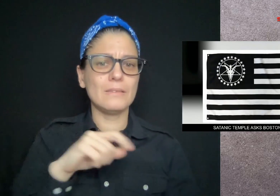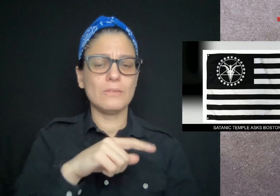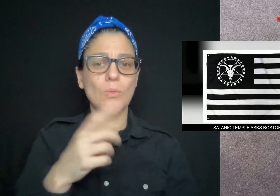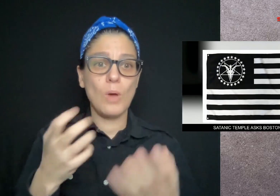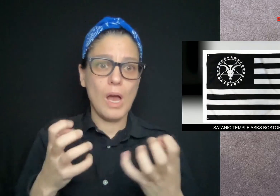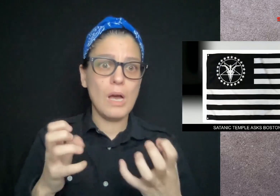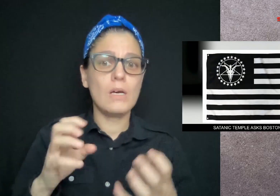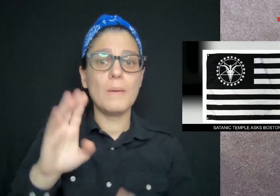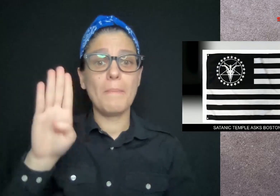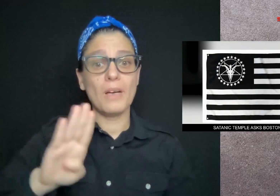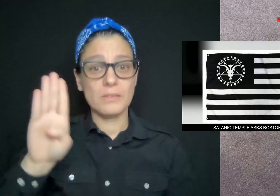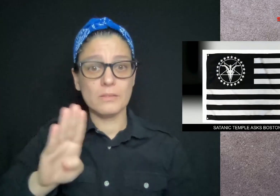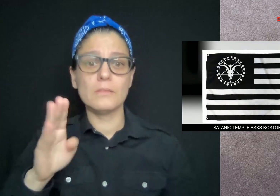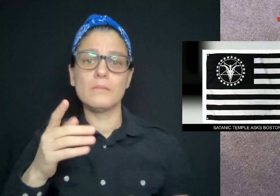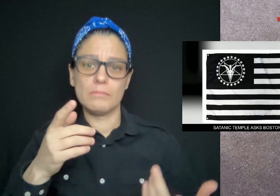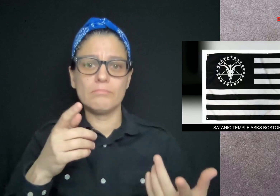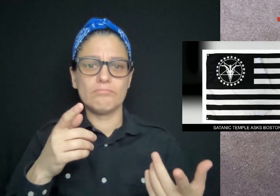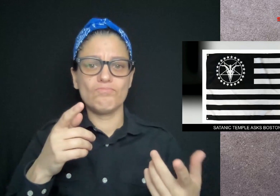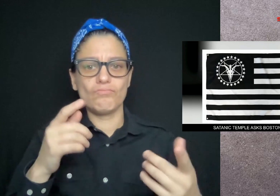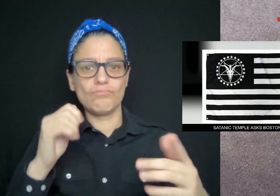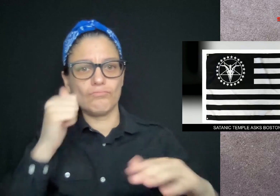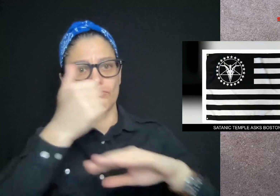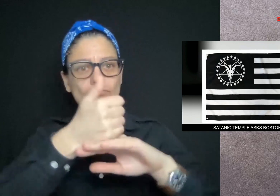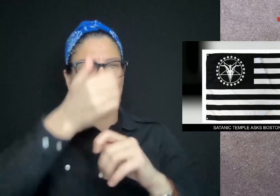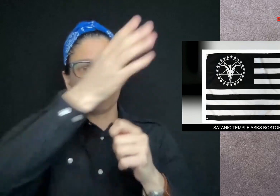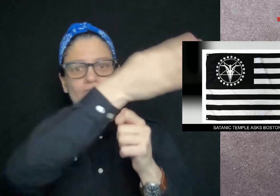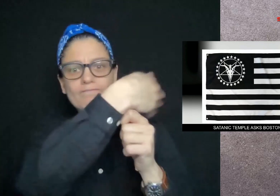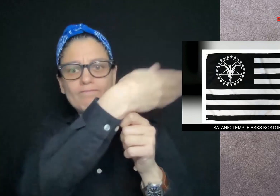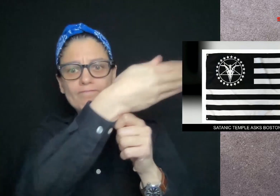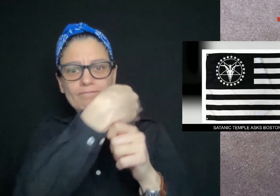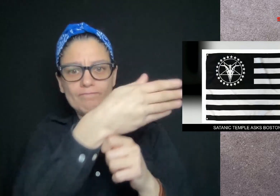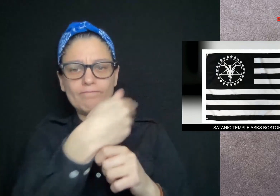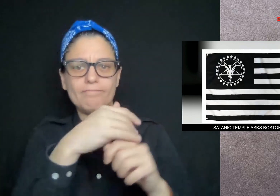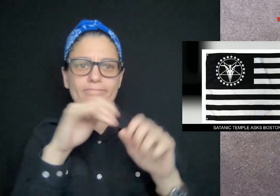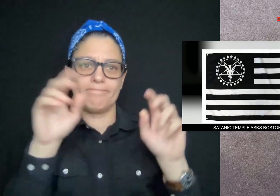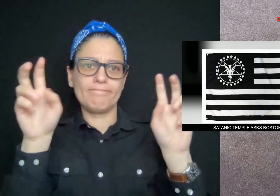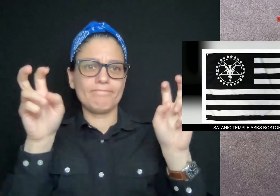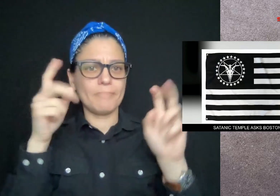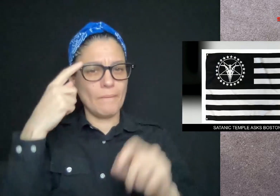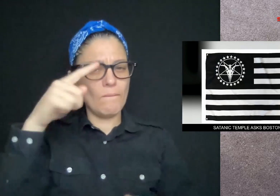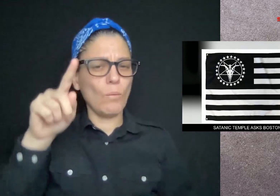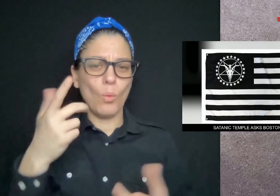now the Satanic Temple of Massachusetts wants Boston to fly its flag